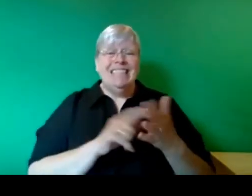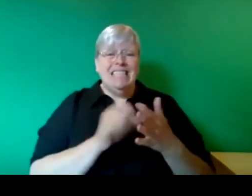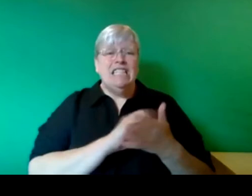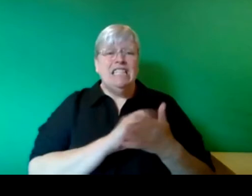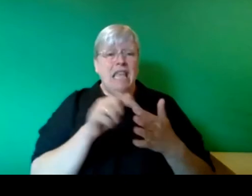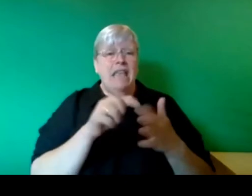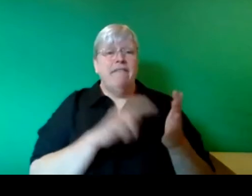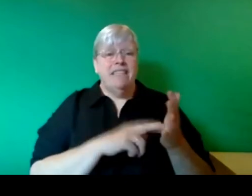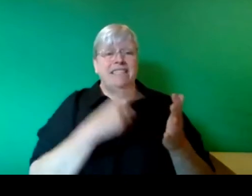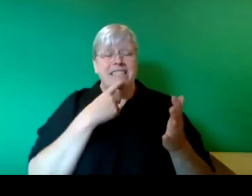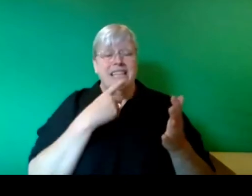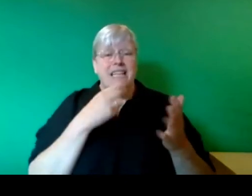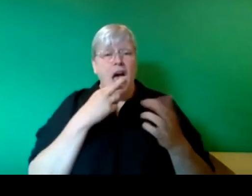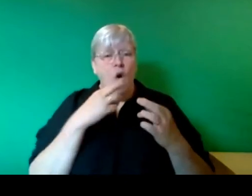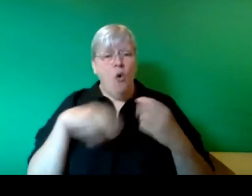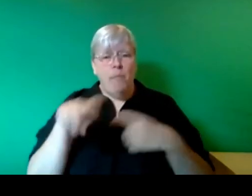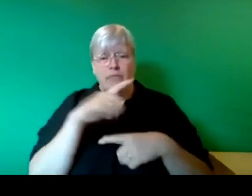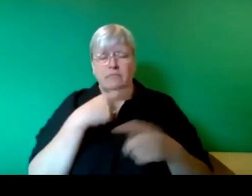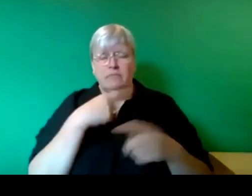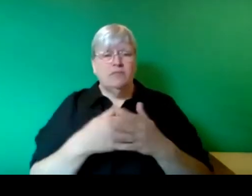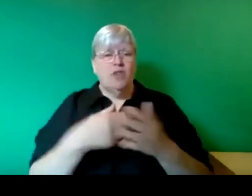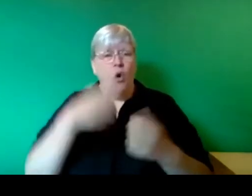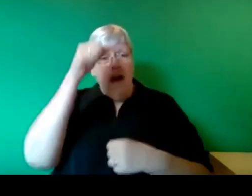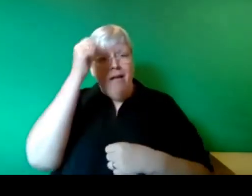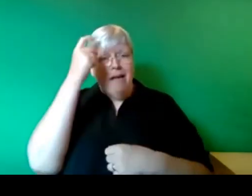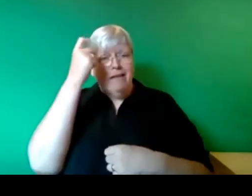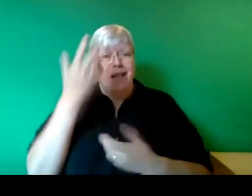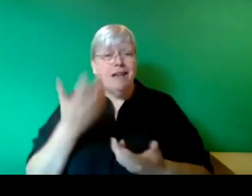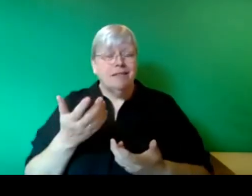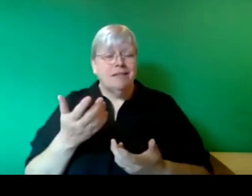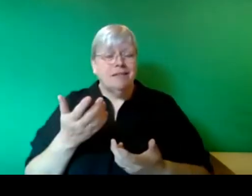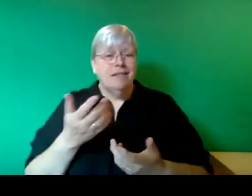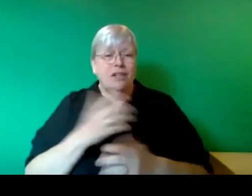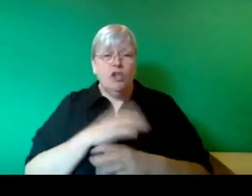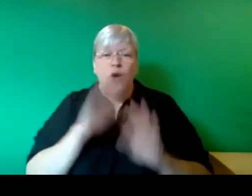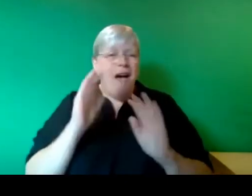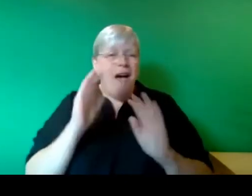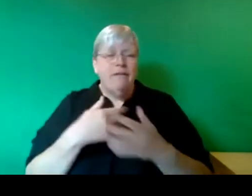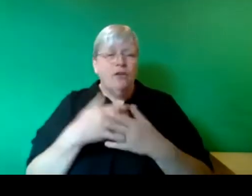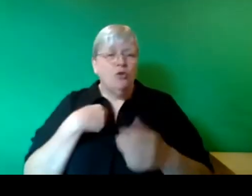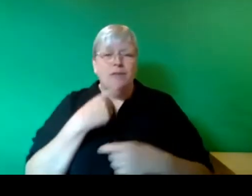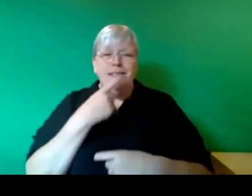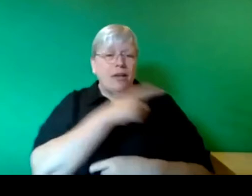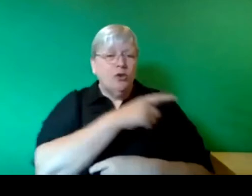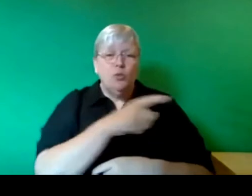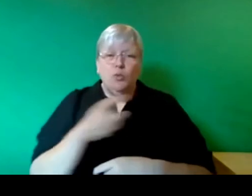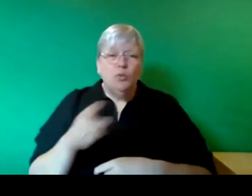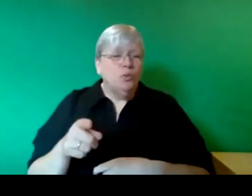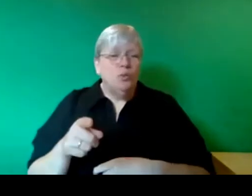that doesn't need to you know hear again why we need the urgency with regards to climate and the